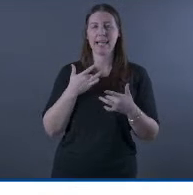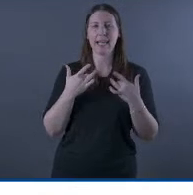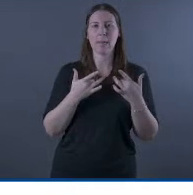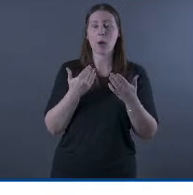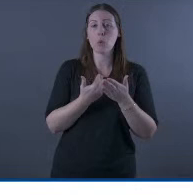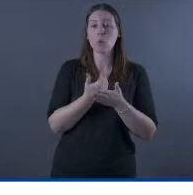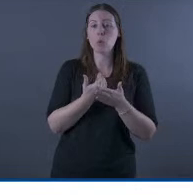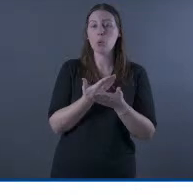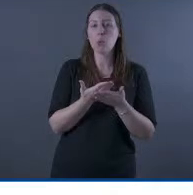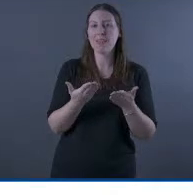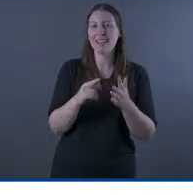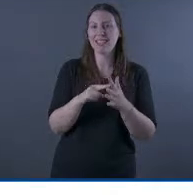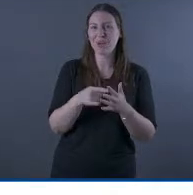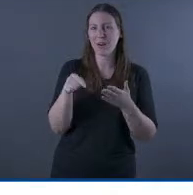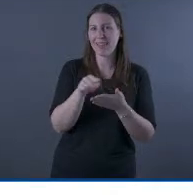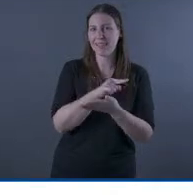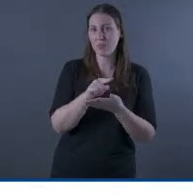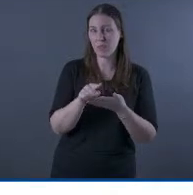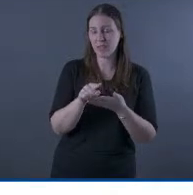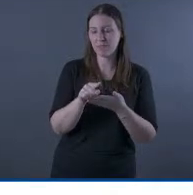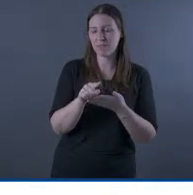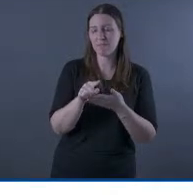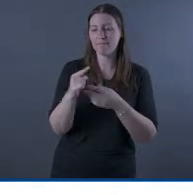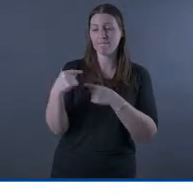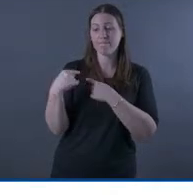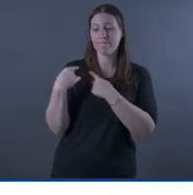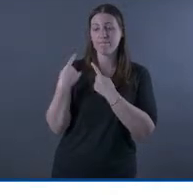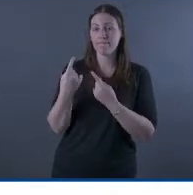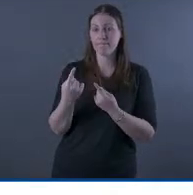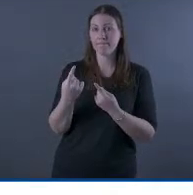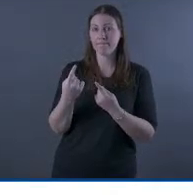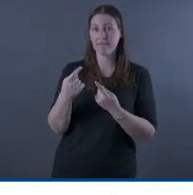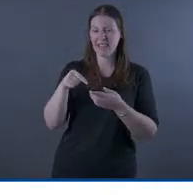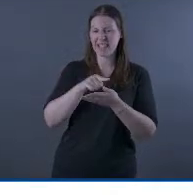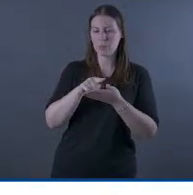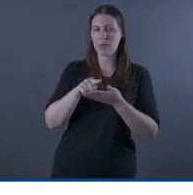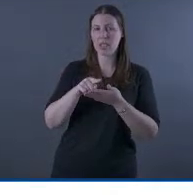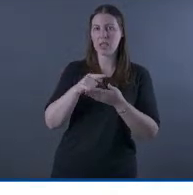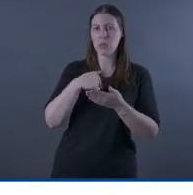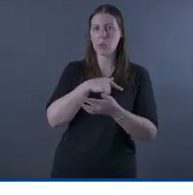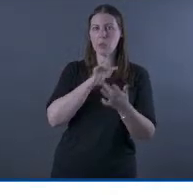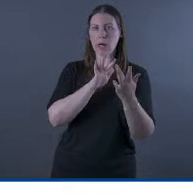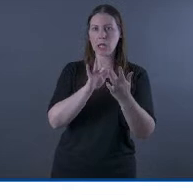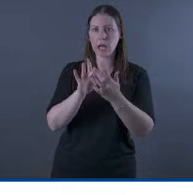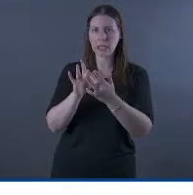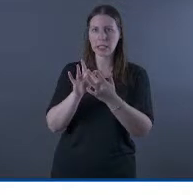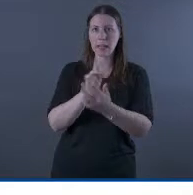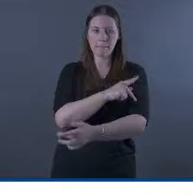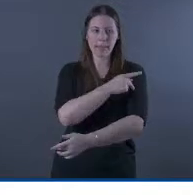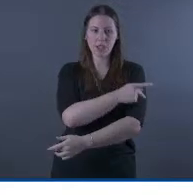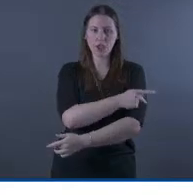Prior to this week, we were contacting patients through our medical record who did meet the criteria,